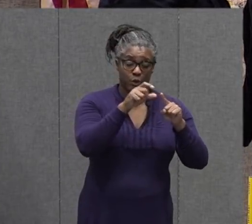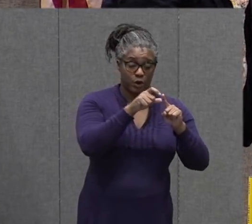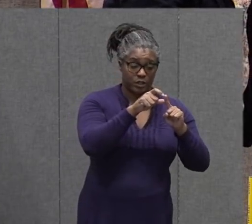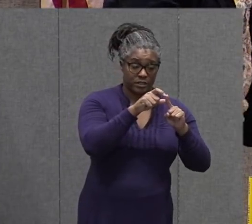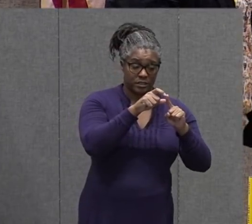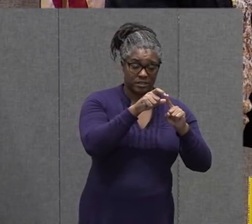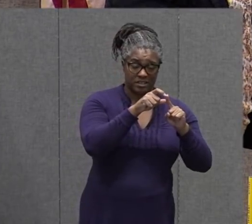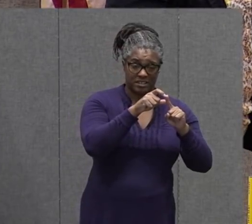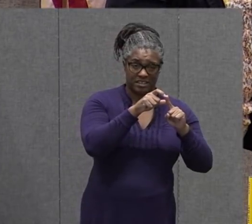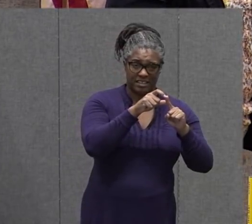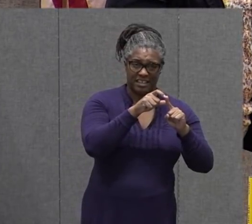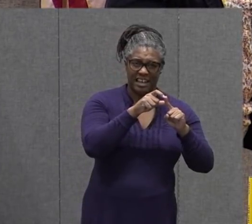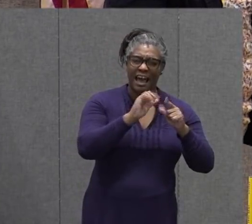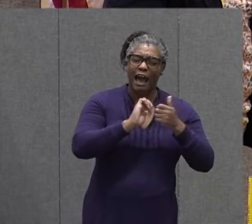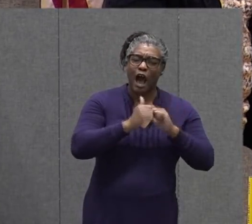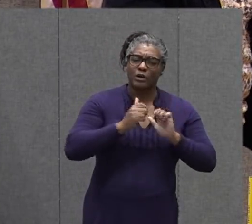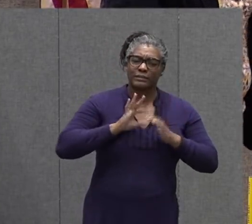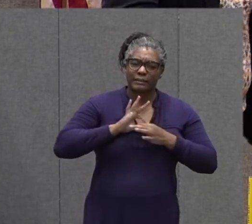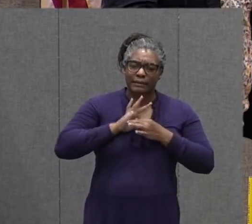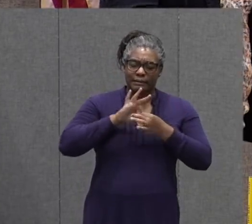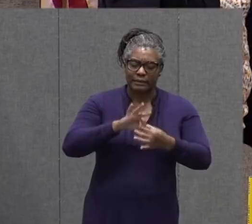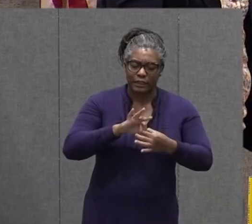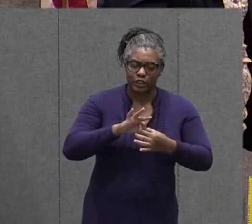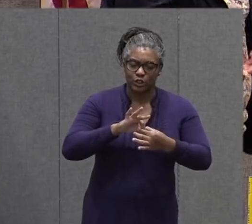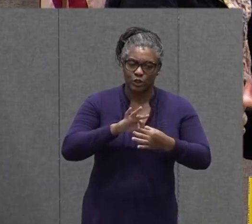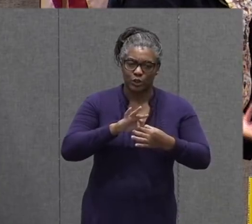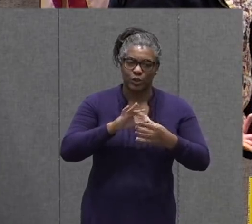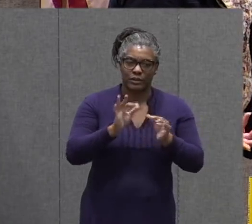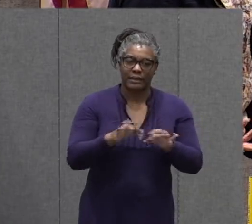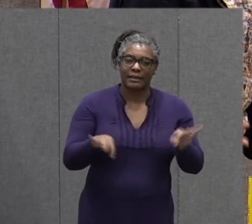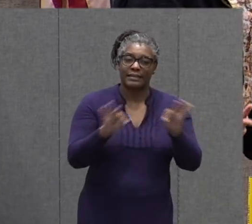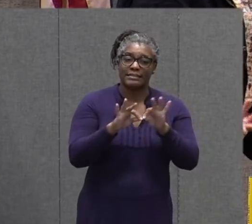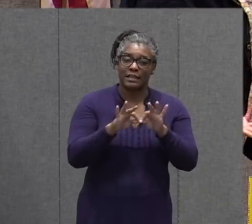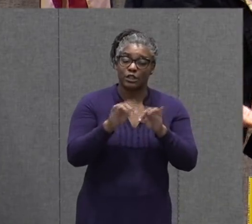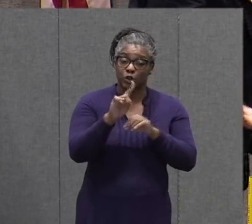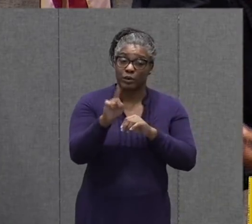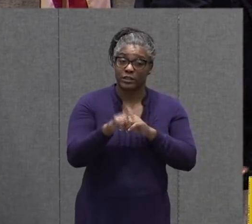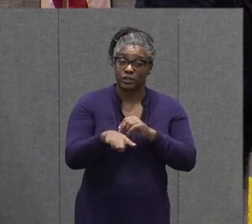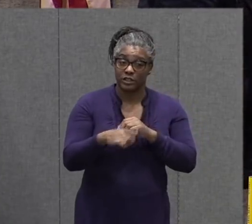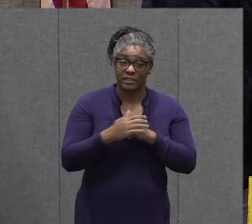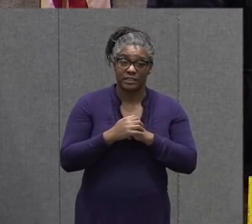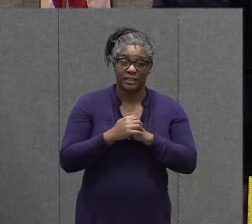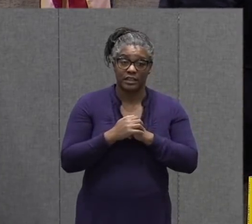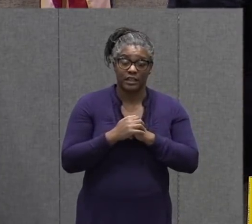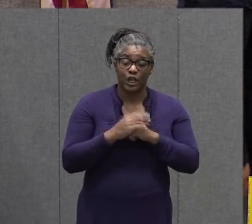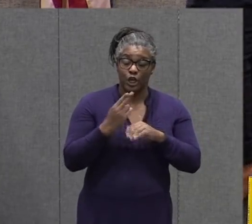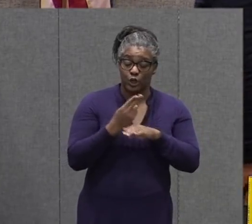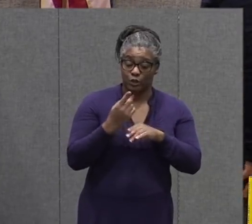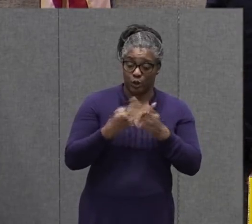connect to our essential question? So what I wrote down was using what we learned, I know that there are many